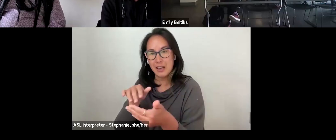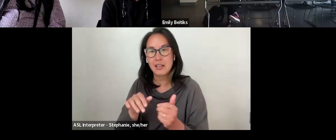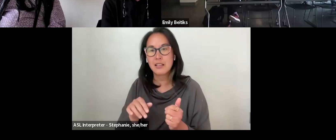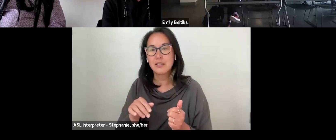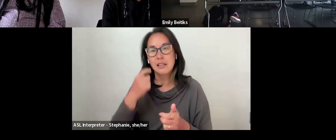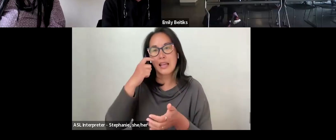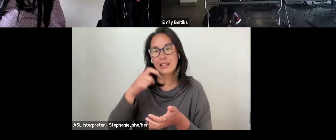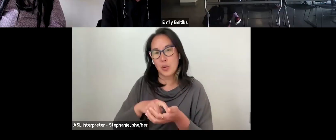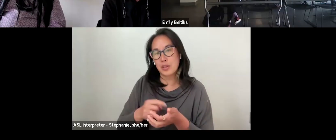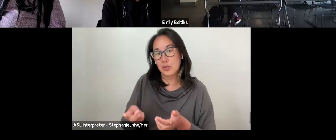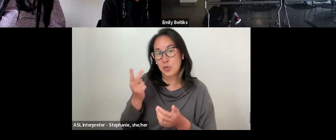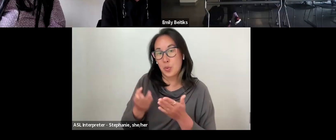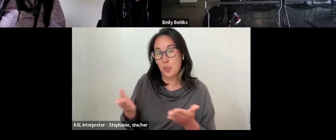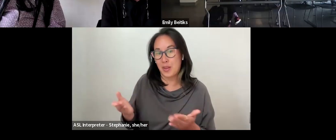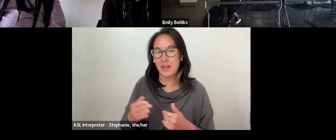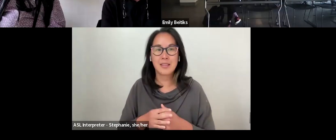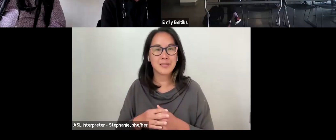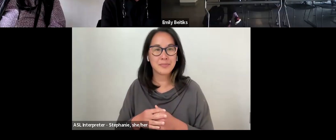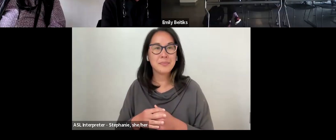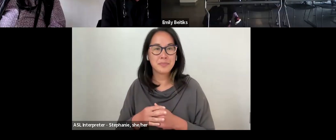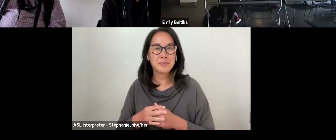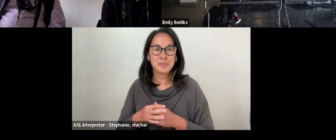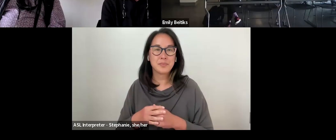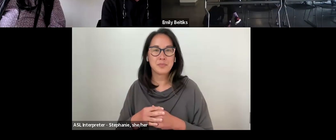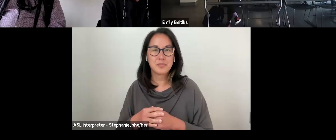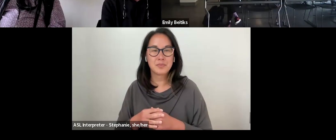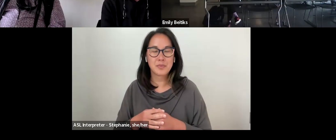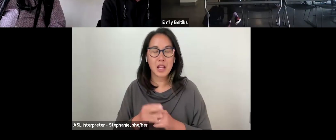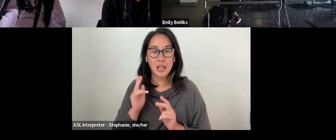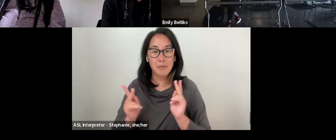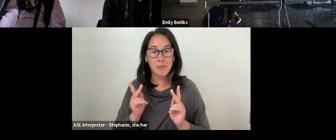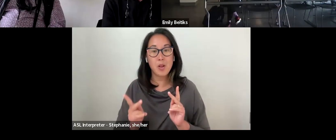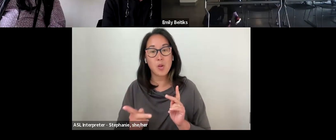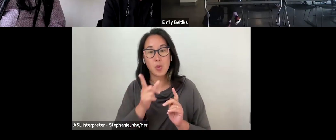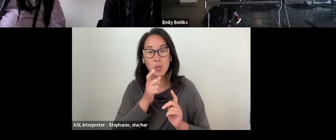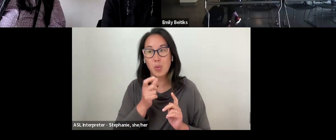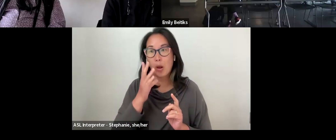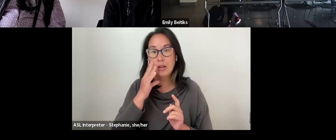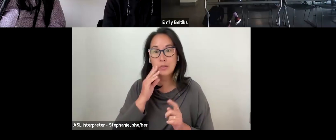And so looking at the people who were transgressed against, this notion that for the vast majority of those groups,